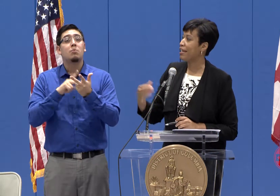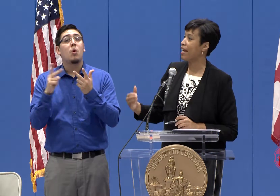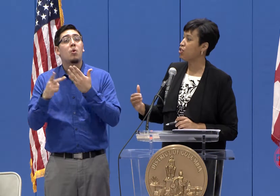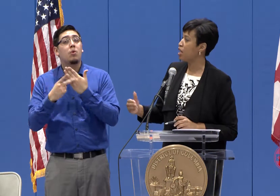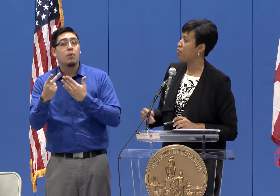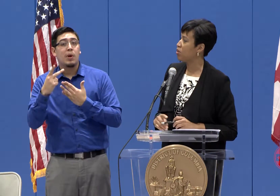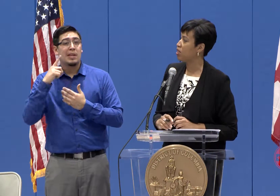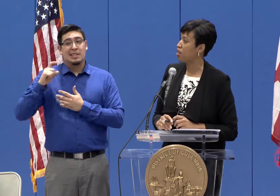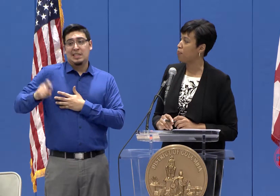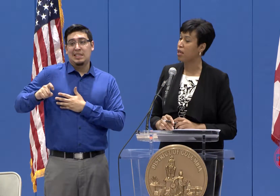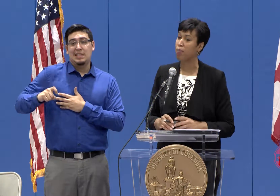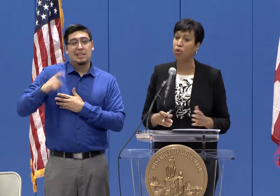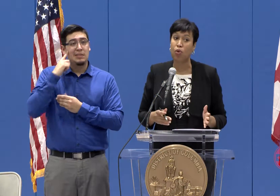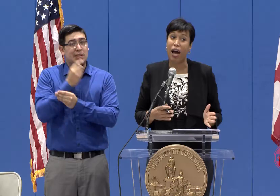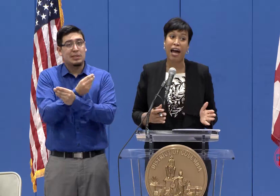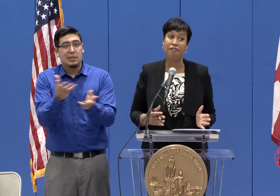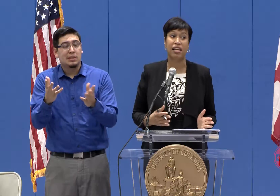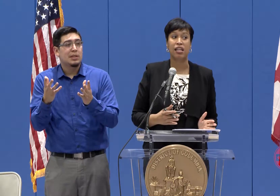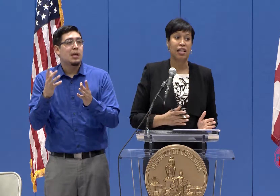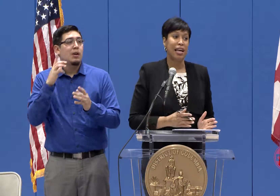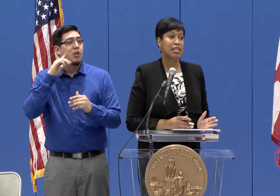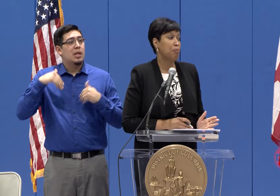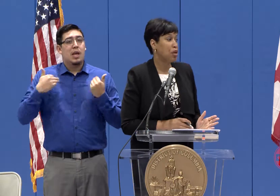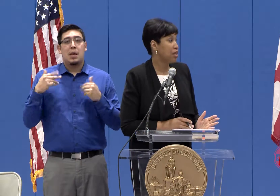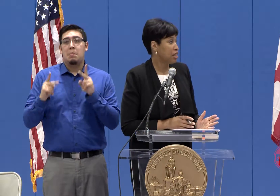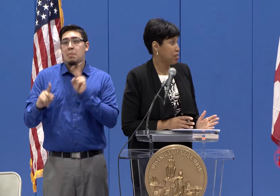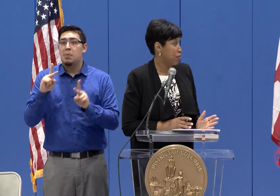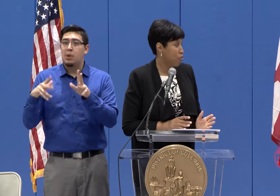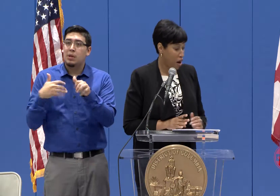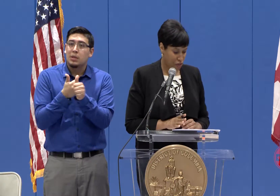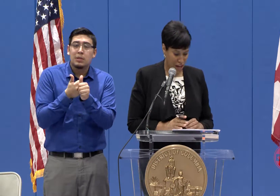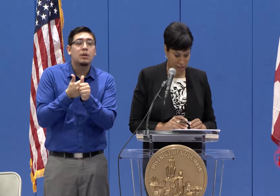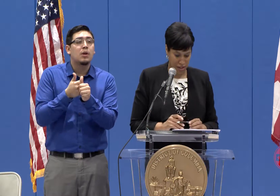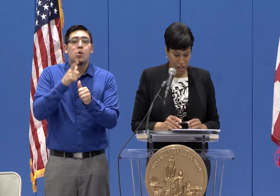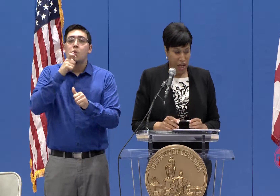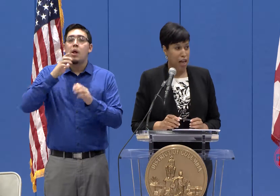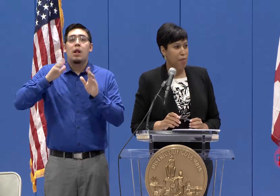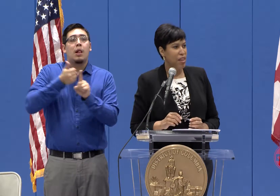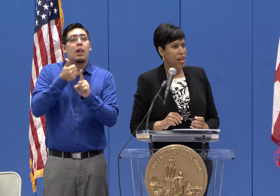CATCH UP THE YOUNG PEOPLE WHO HAVEN'T EXPERIENCED THE PROGRESS